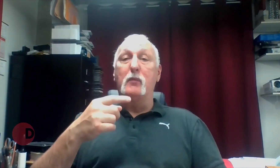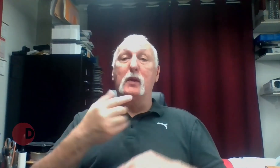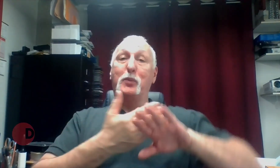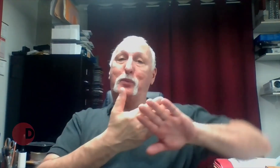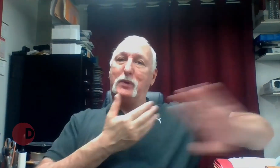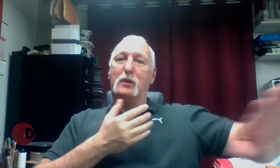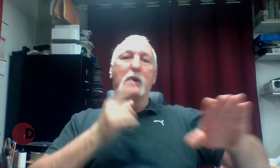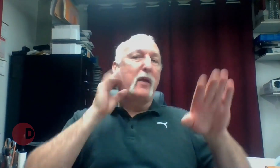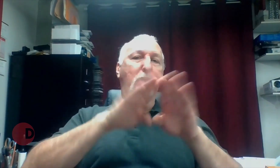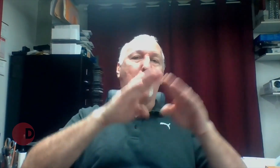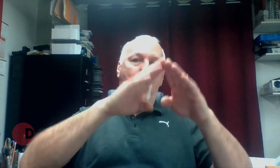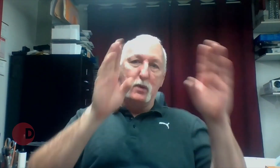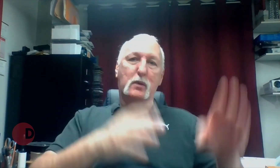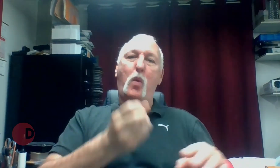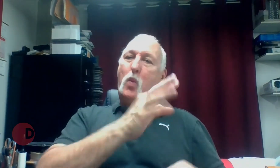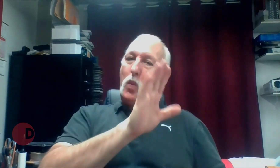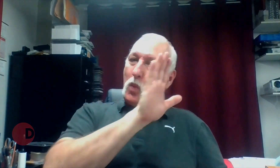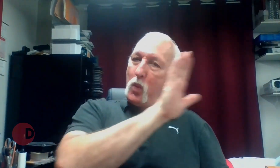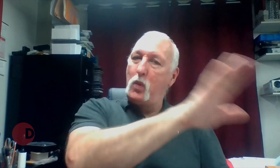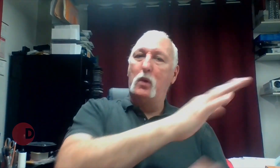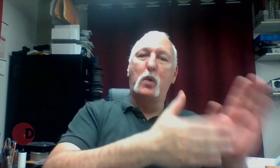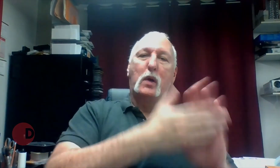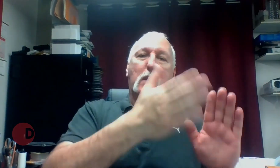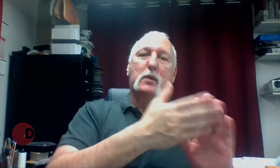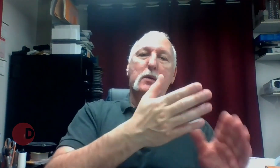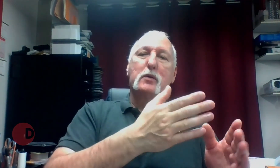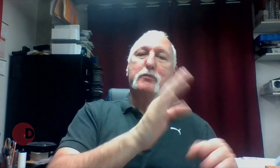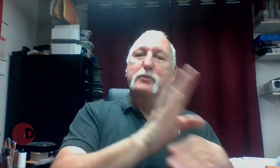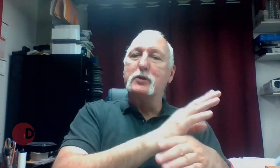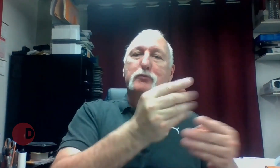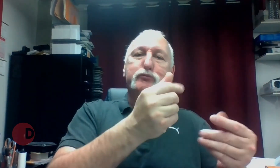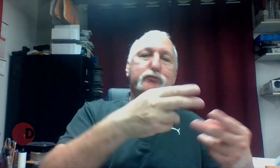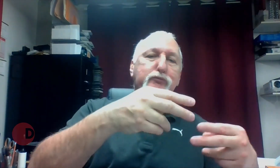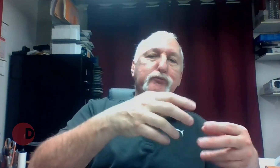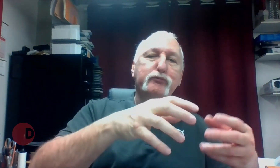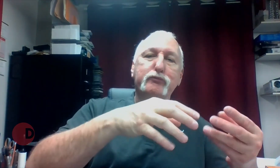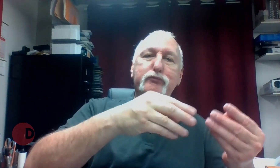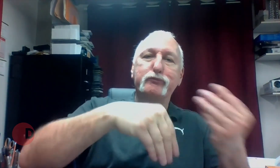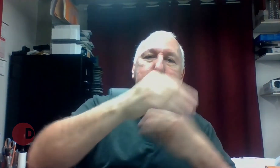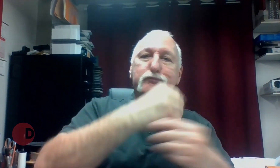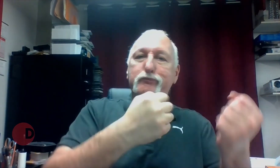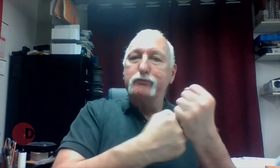The Deaf House has its own operations and budget,